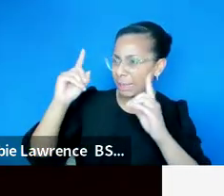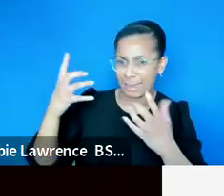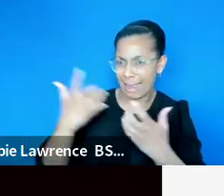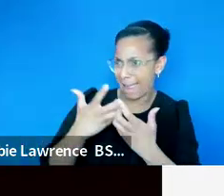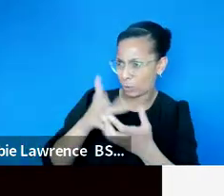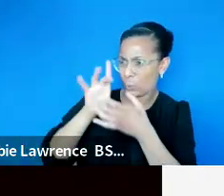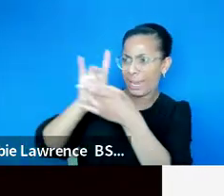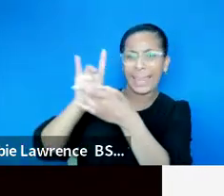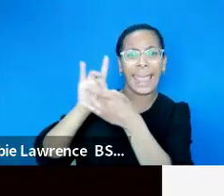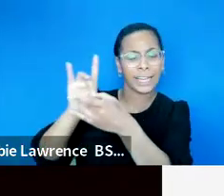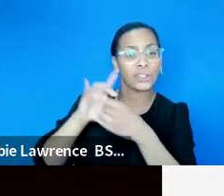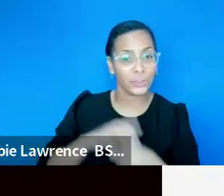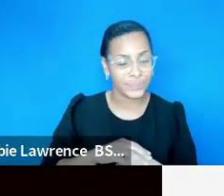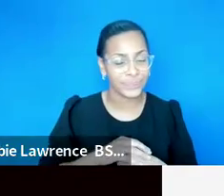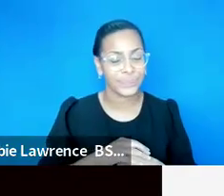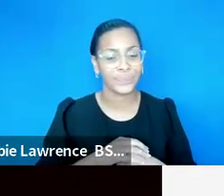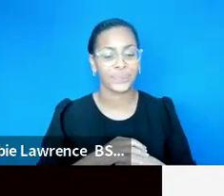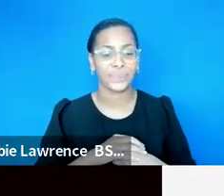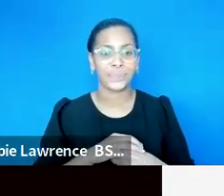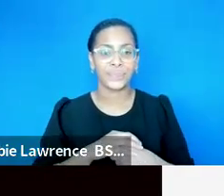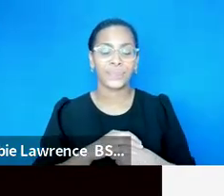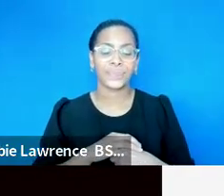Next slide please, Amelia.